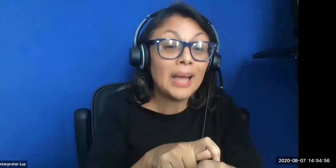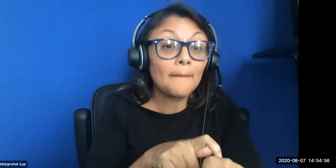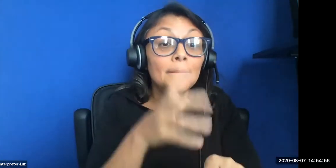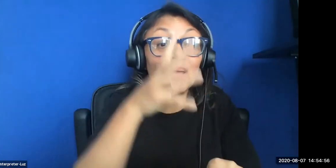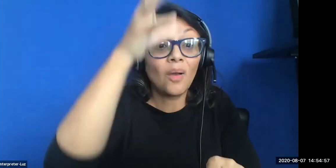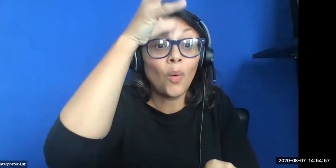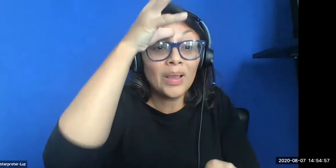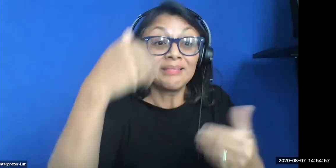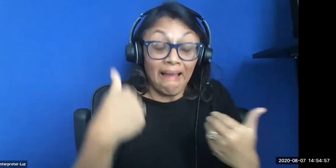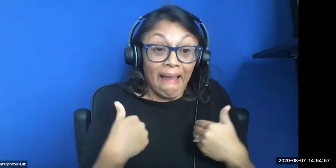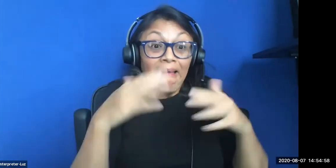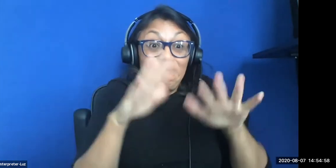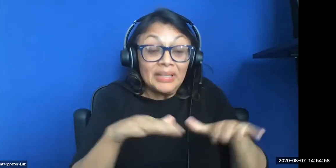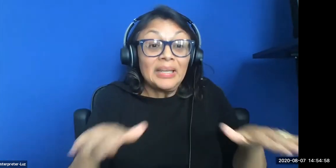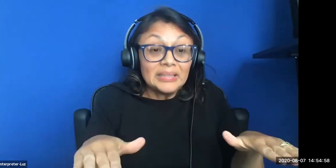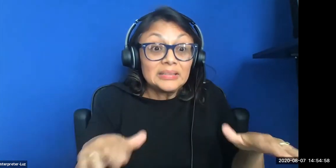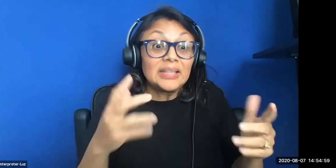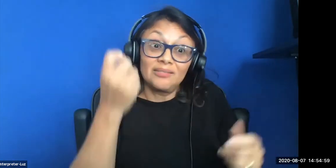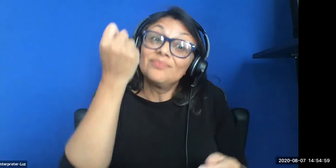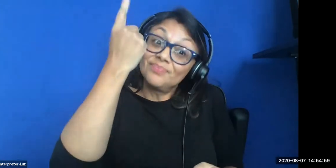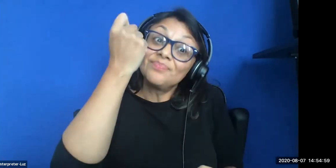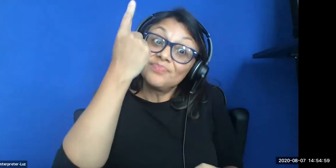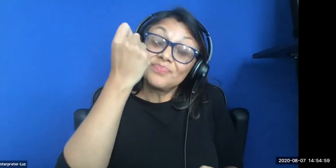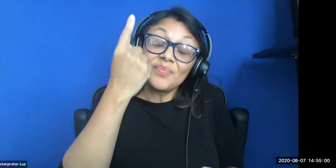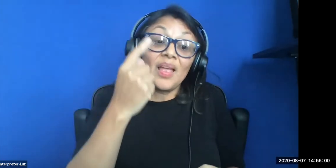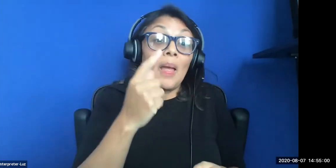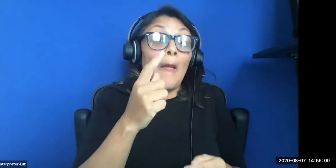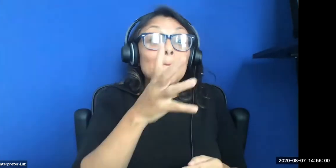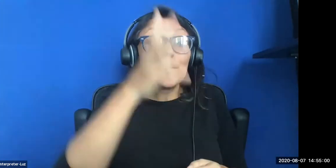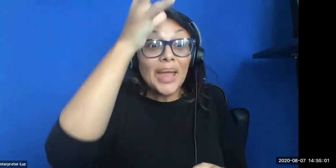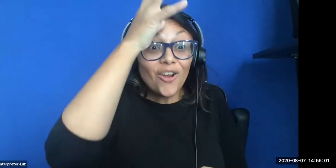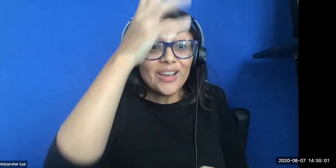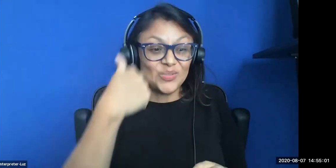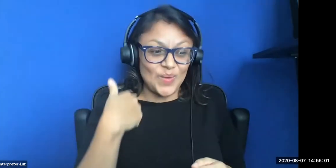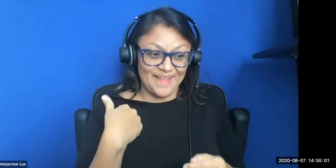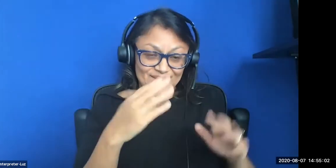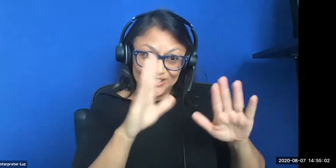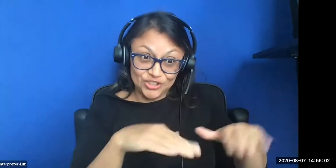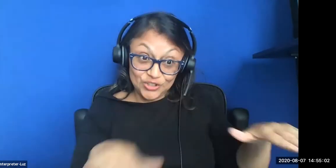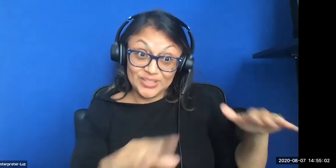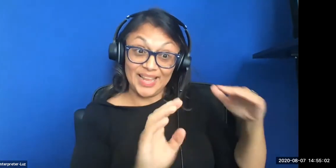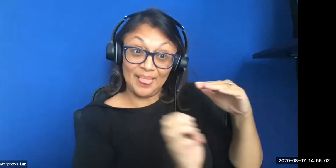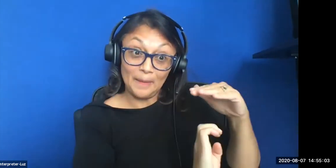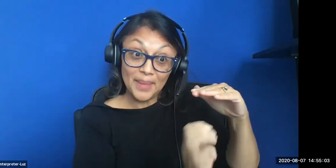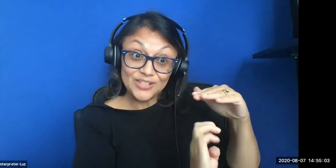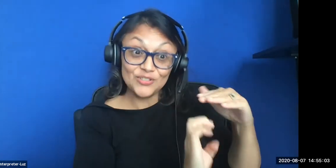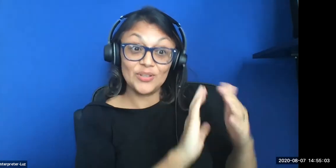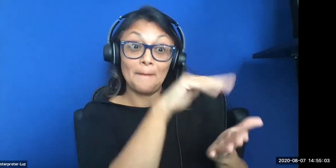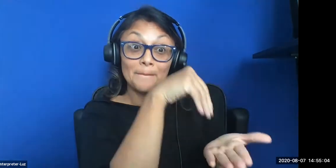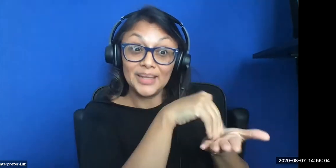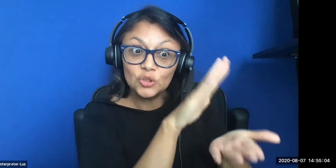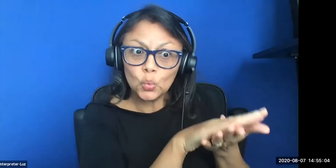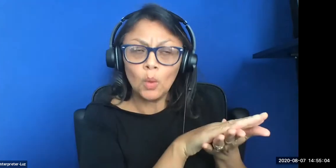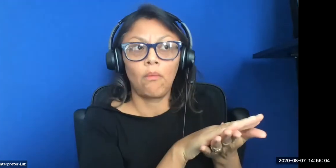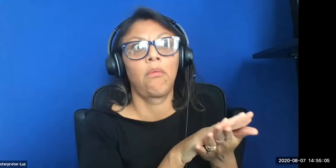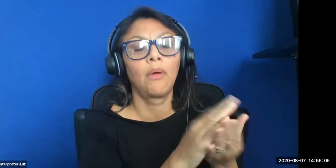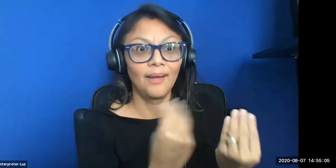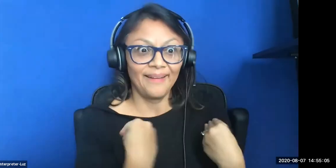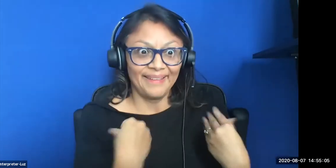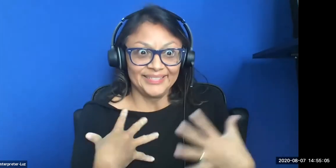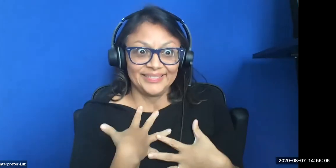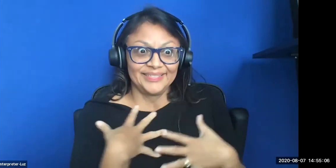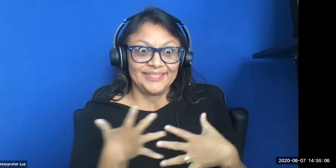Channelle Charest: And this time for parents with children in elementary school and in junior high. This is scary because they have been trying to work remote